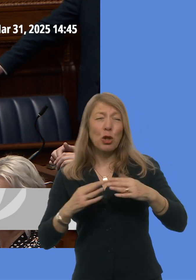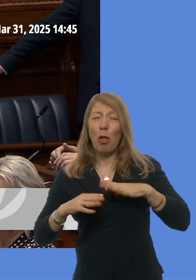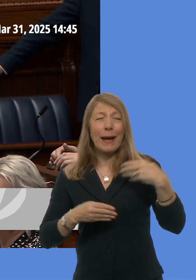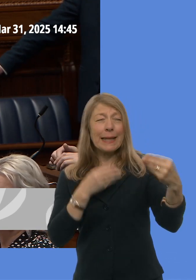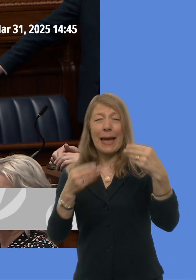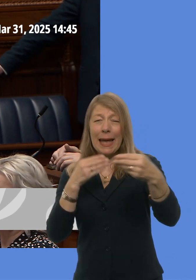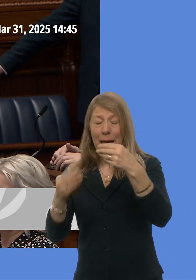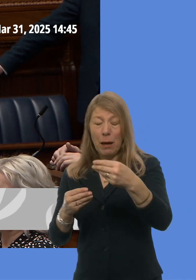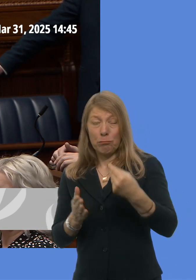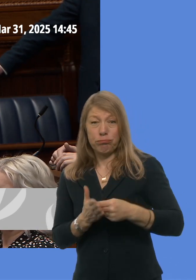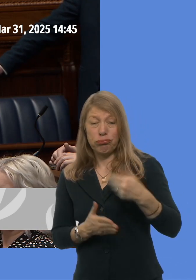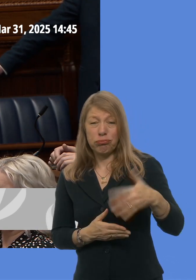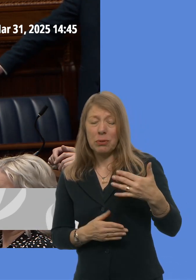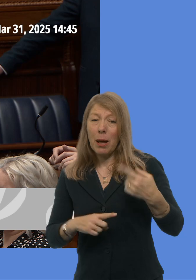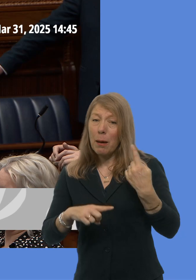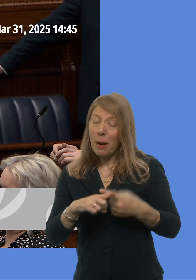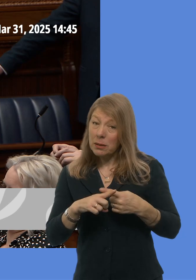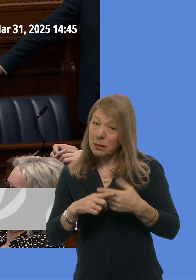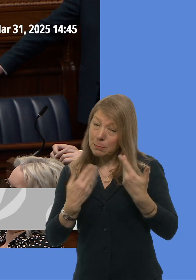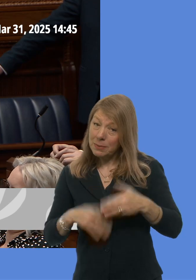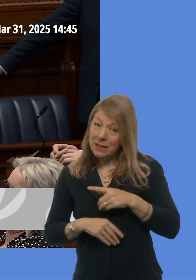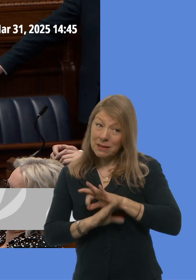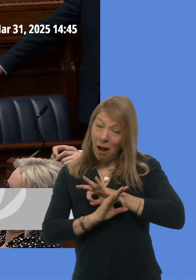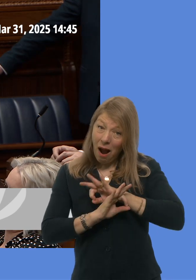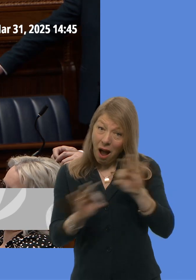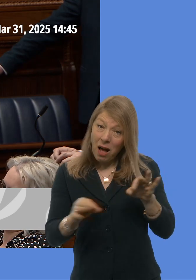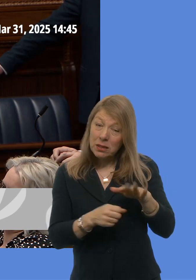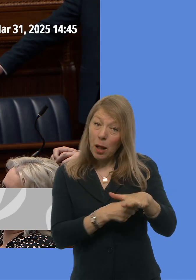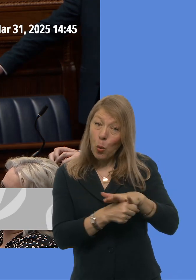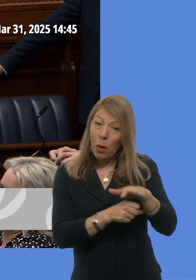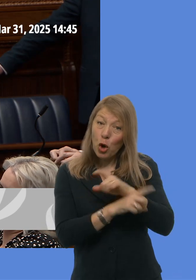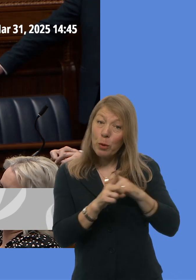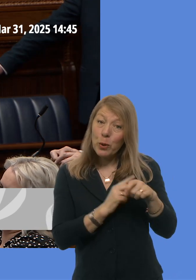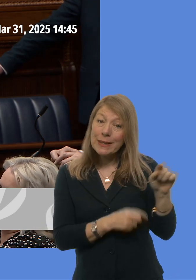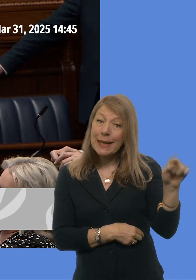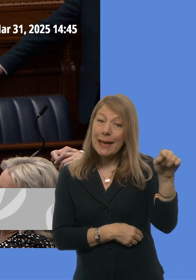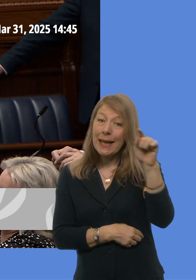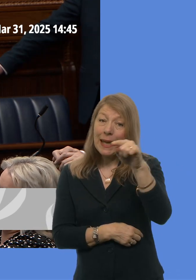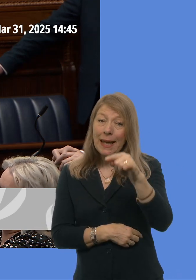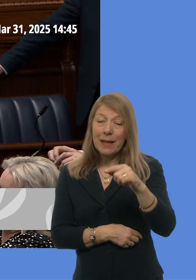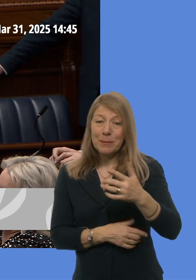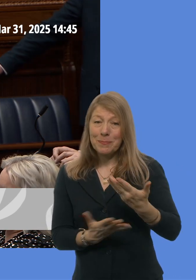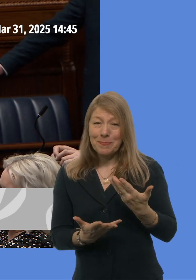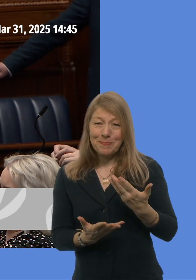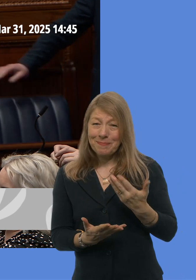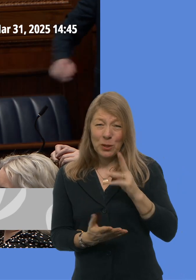terms of the local community consultations and arrangements that were in place and how this appears to have ridden roughshod over that.